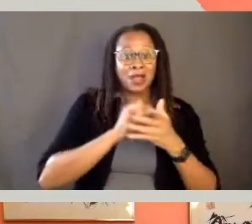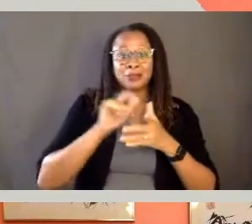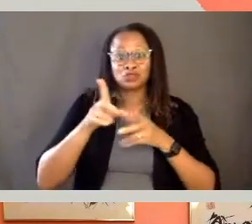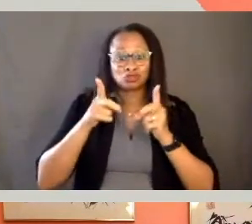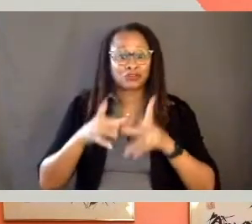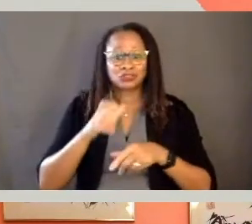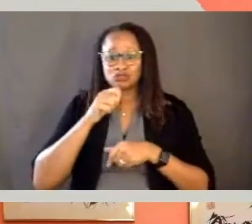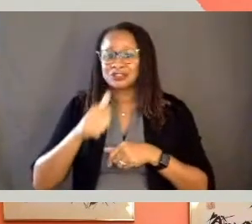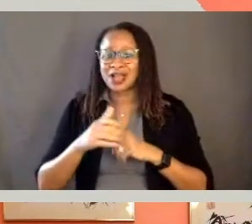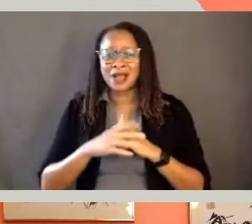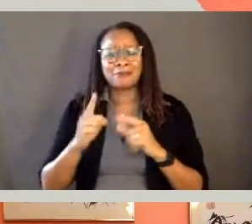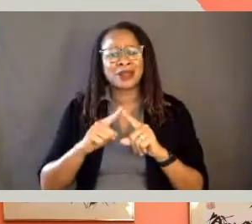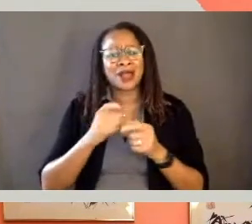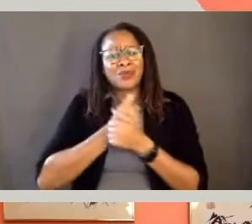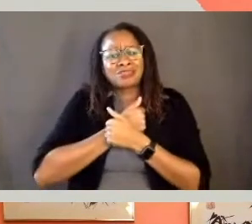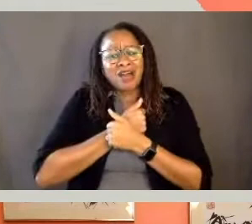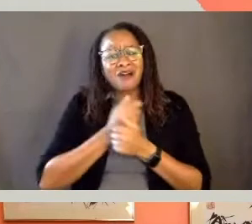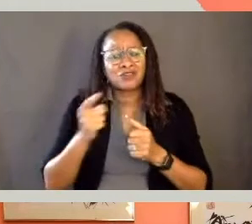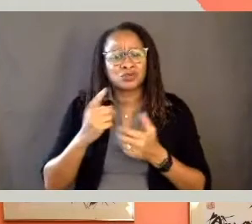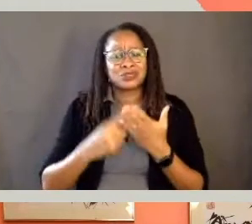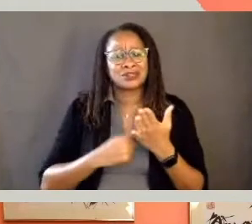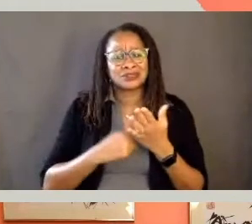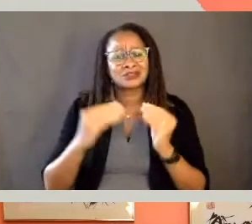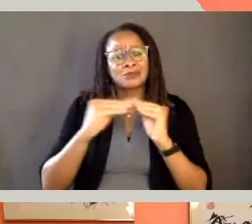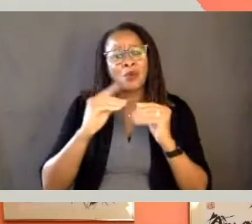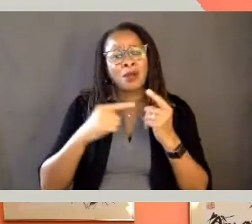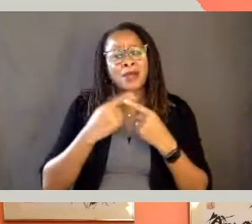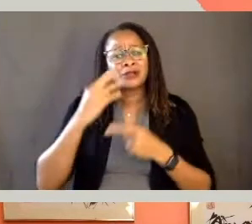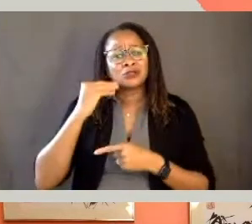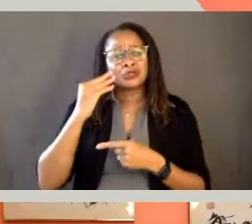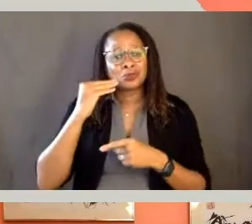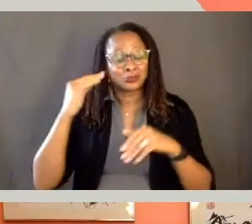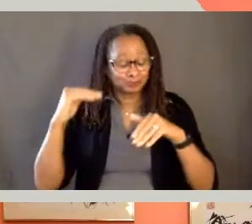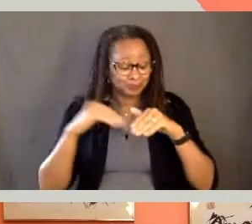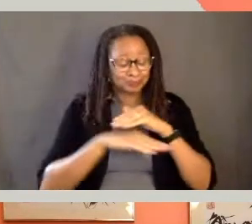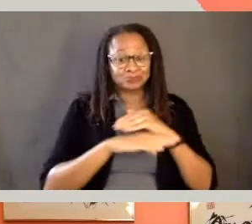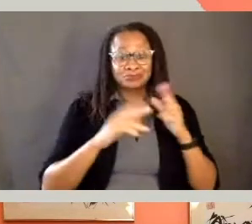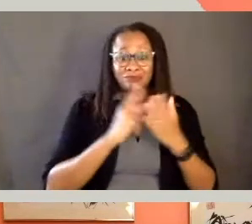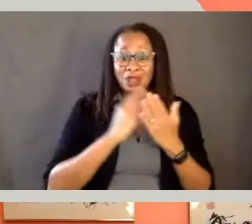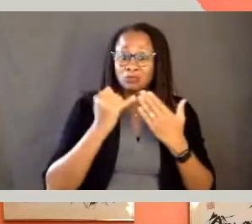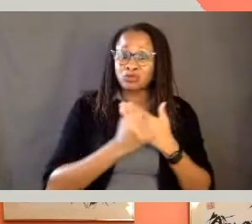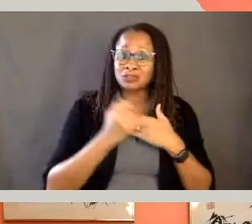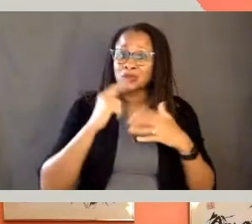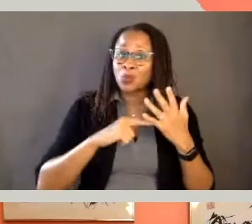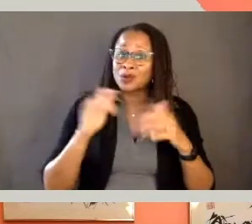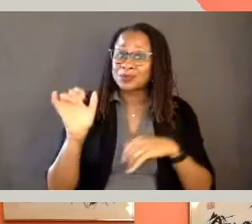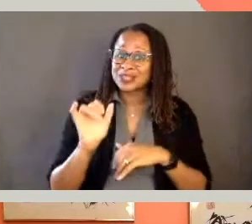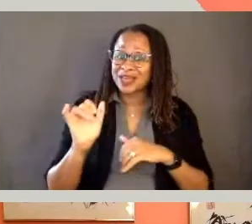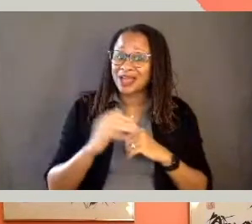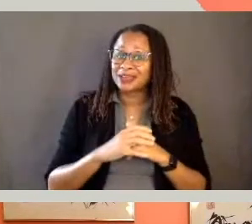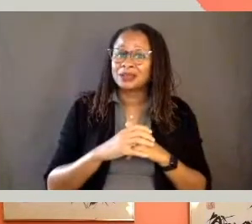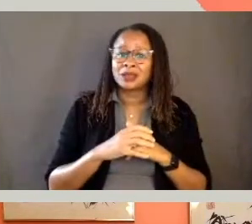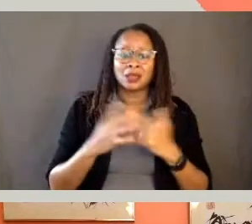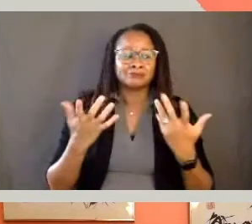and I would love for you to talk a little bit more about your experience of coming on to that project and what it was like working with.